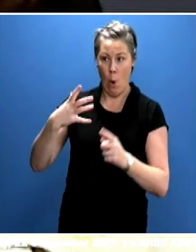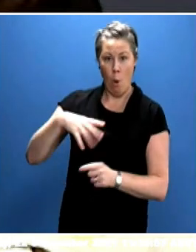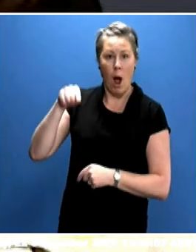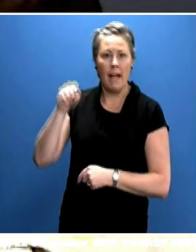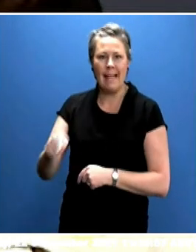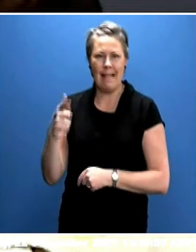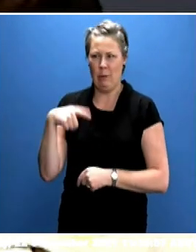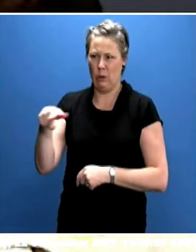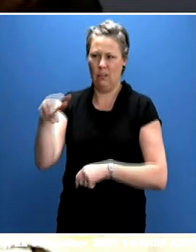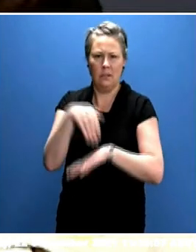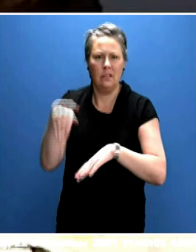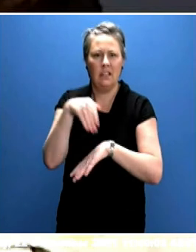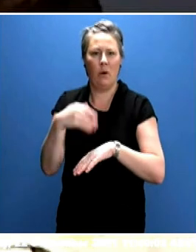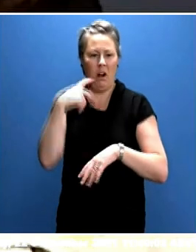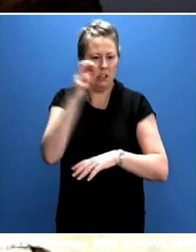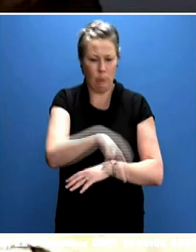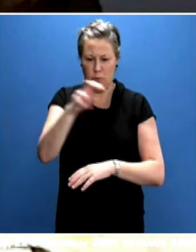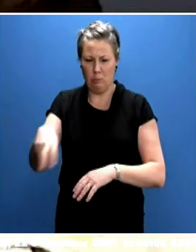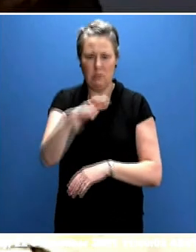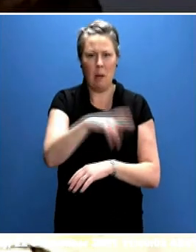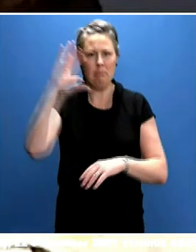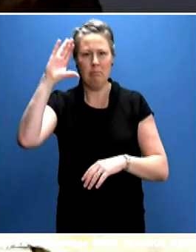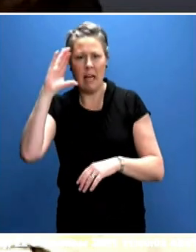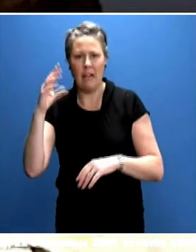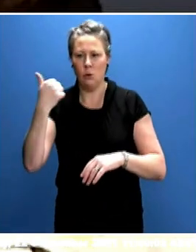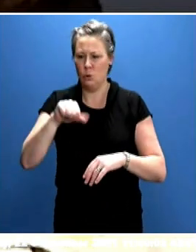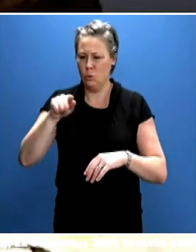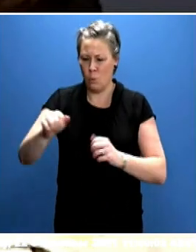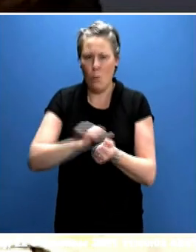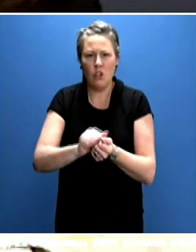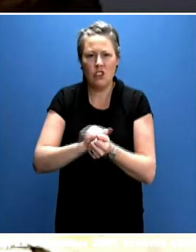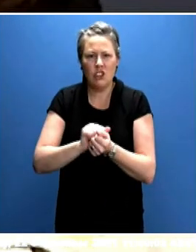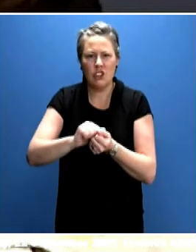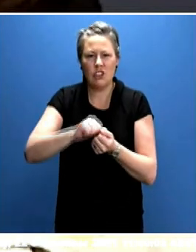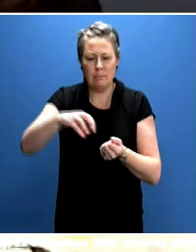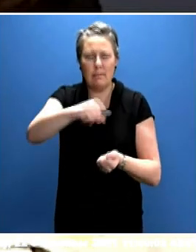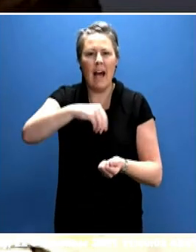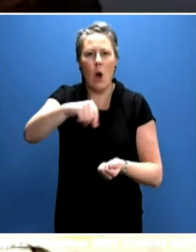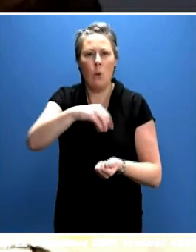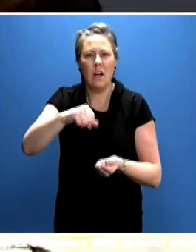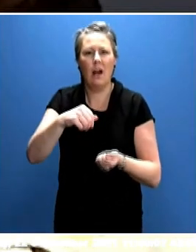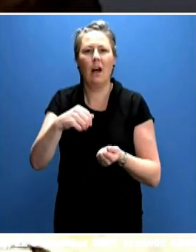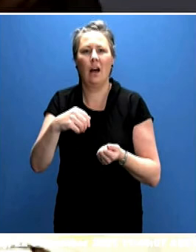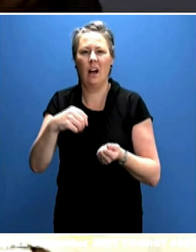jumping on beds, using other prisoners' laundry powder, and on it went.